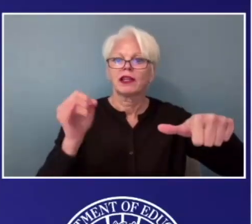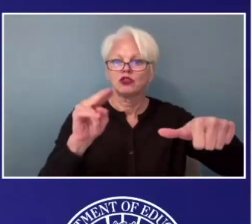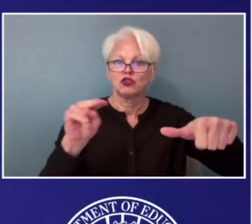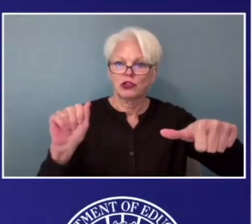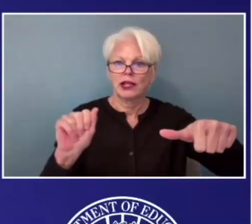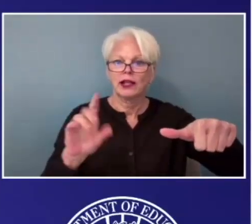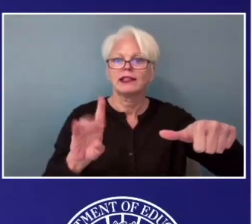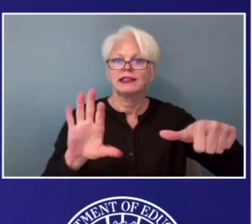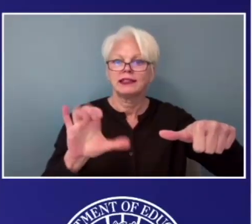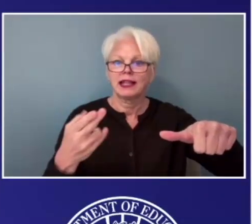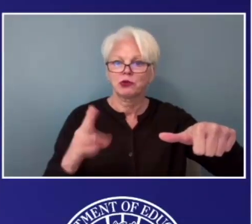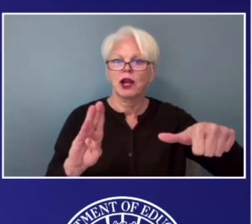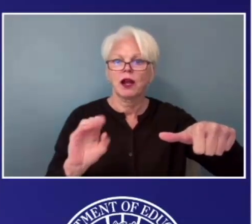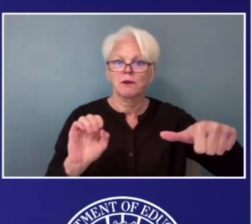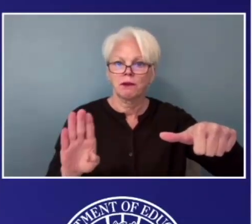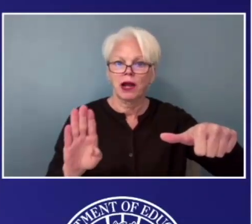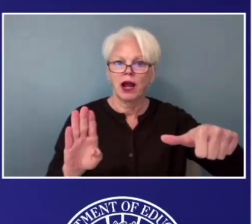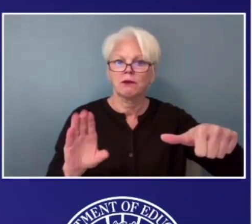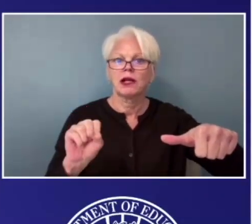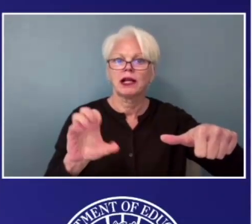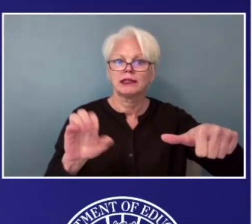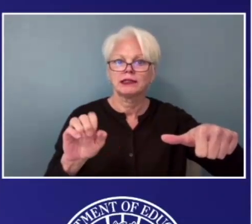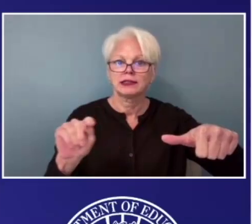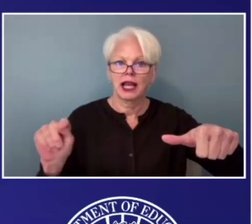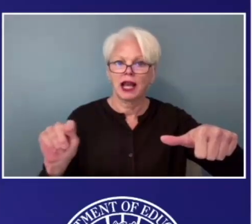Deborah, Bob, Scott, and Timothy.